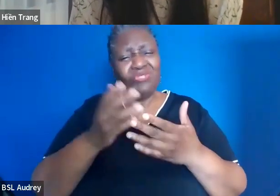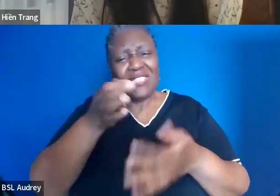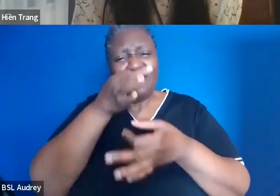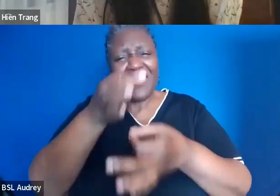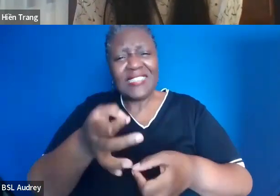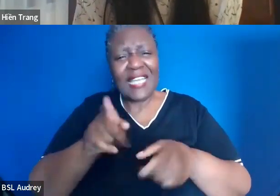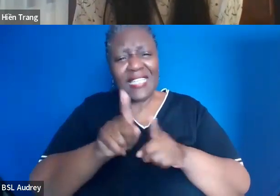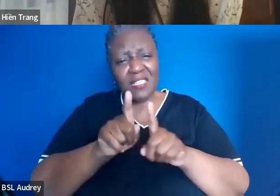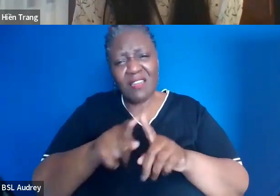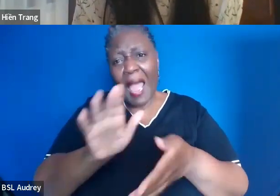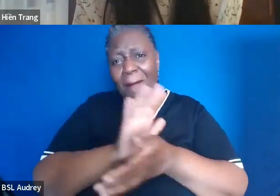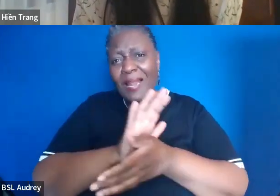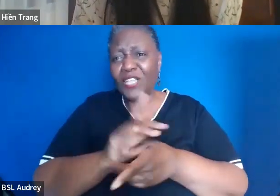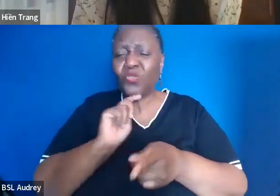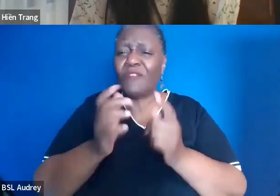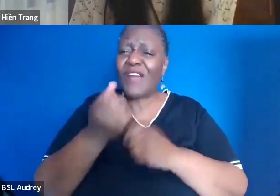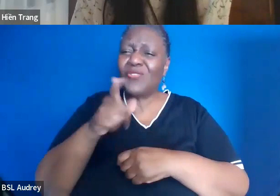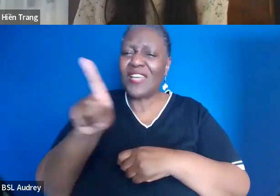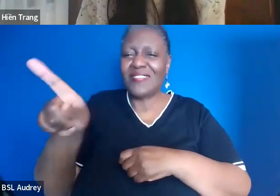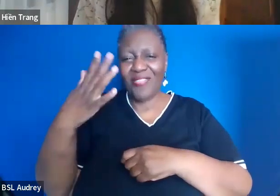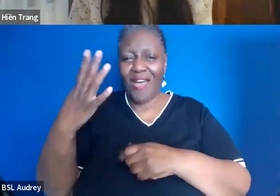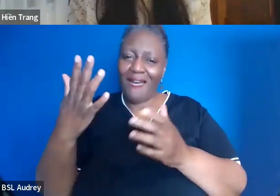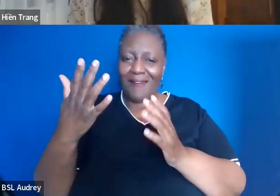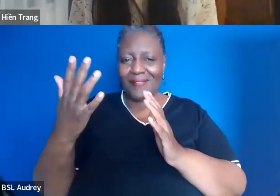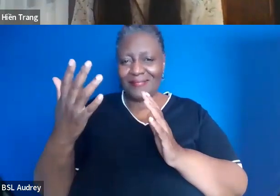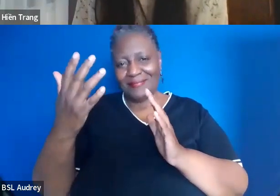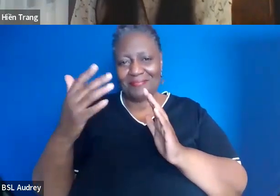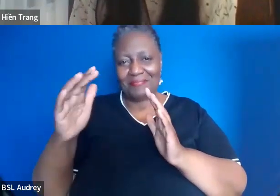glad that you're finding another side of yourself in in your in the Poetry